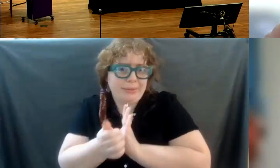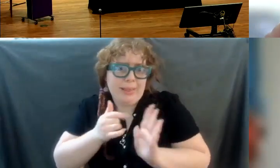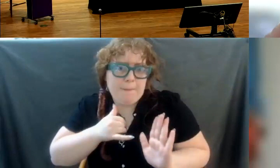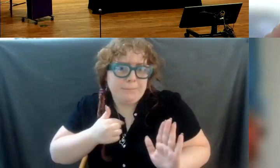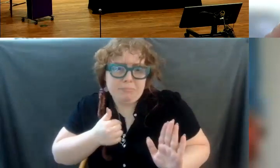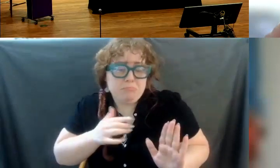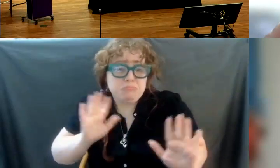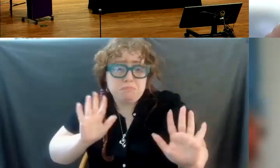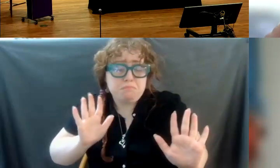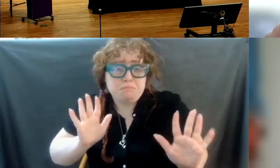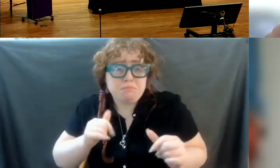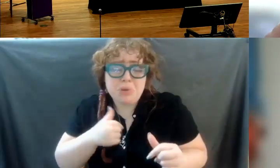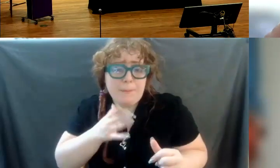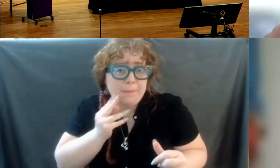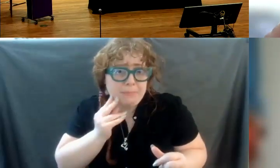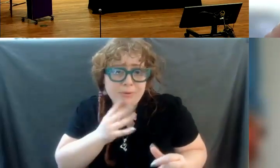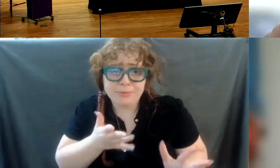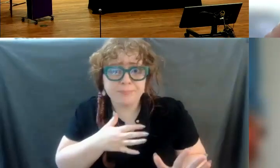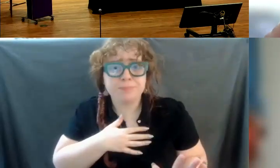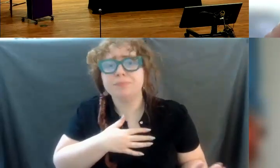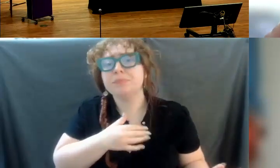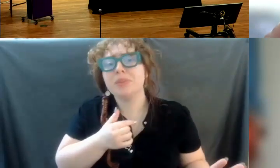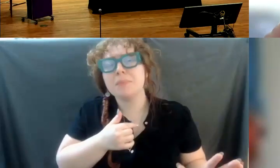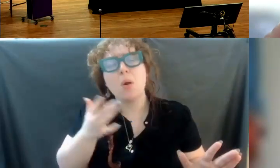think that I'm trying to speak to in this response is people